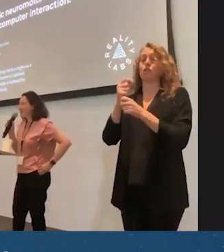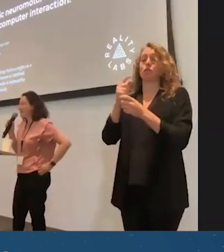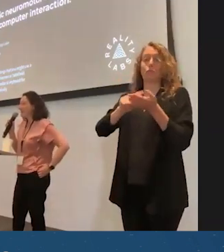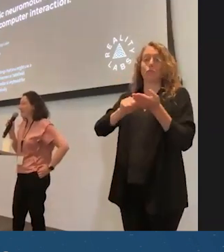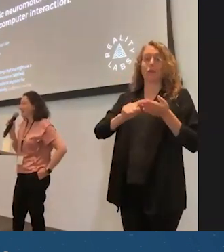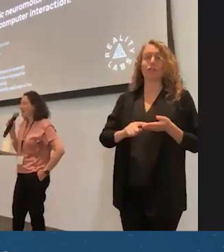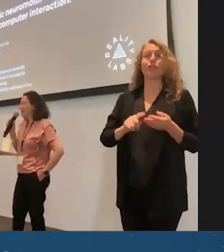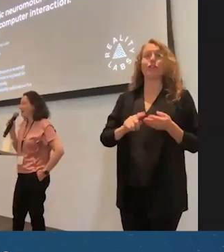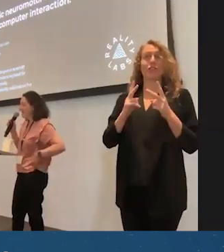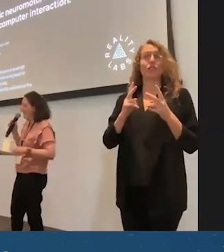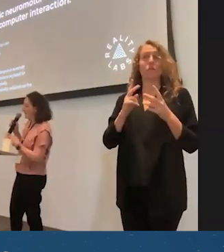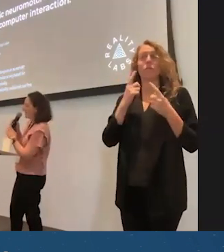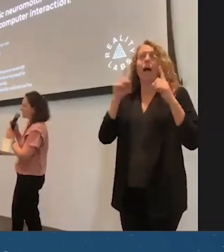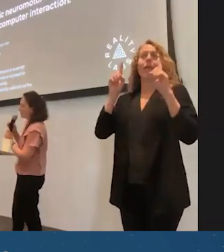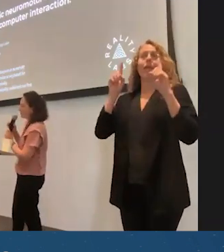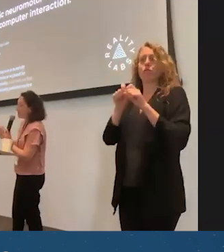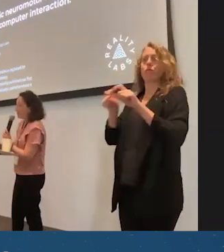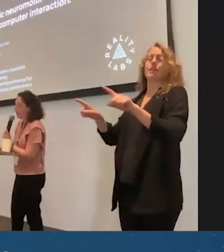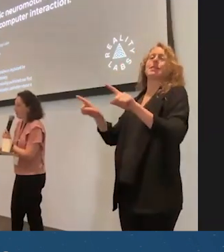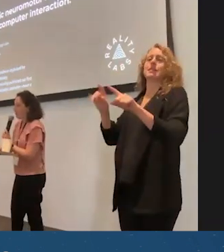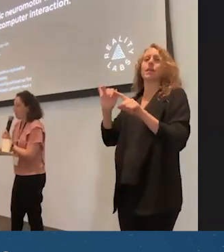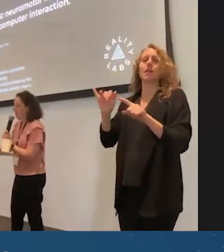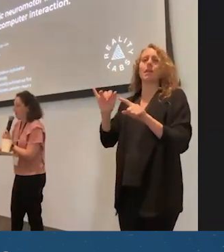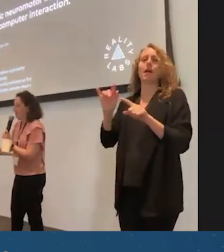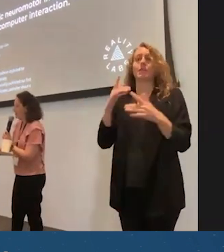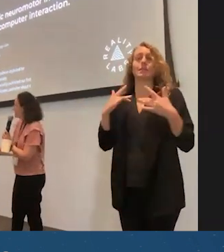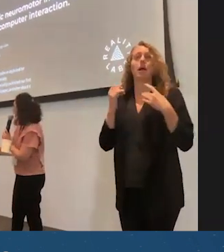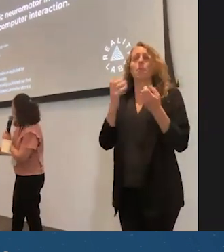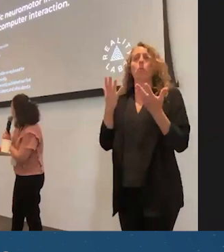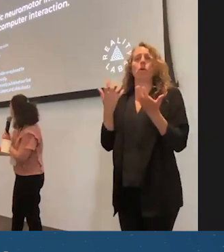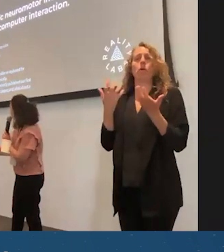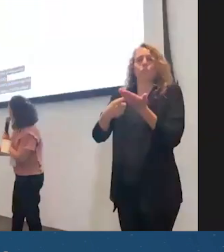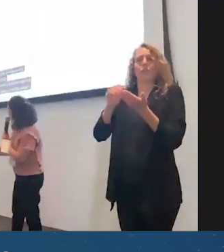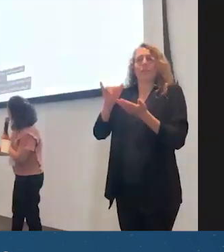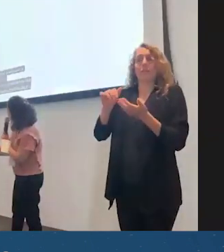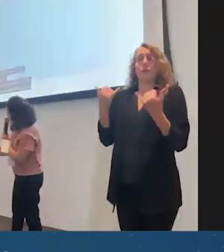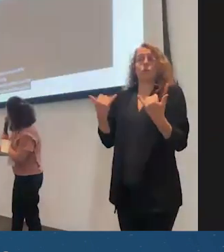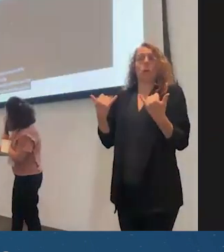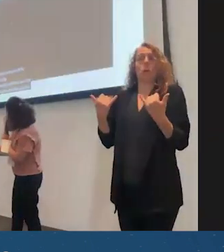And that's what I want to talk you through today.